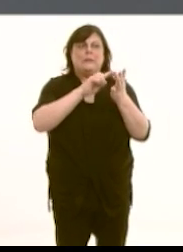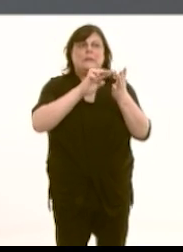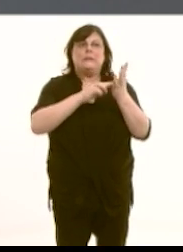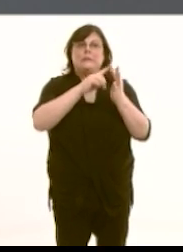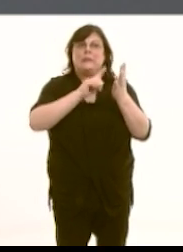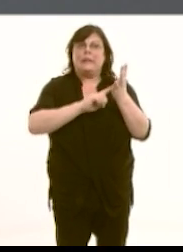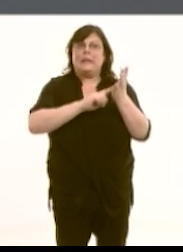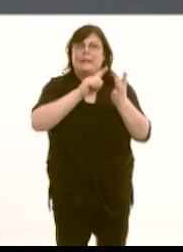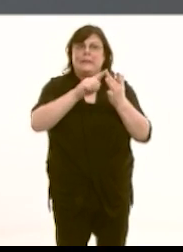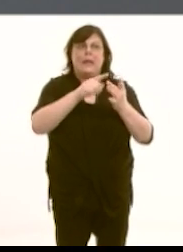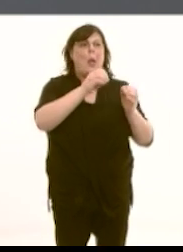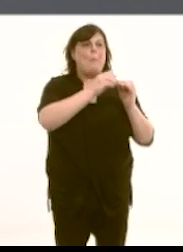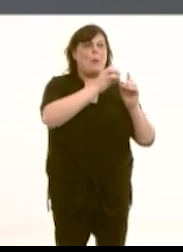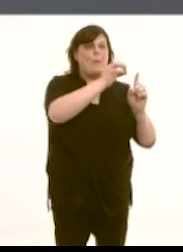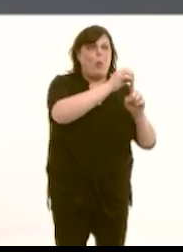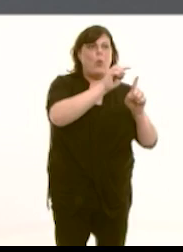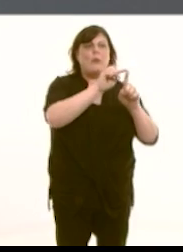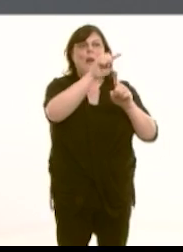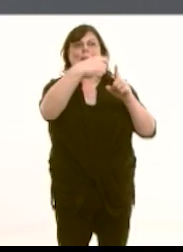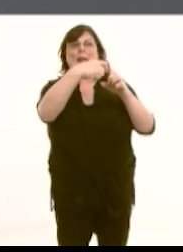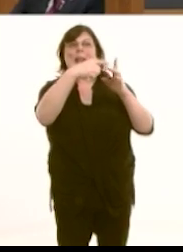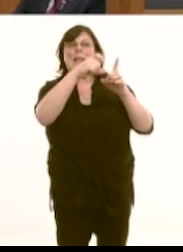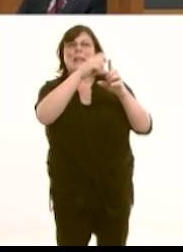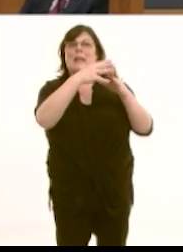Kidwelly in my constituency do benefit from the Swansea bay city region?